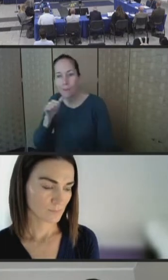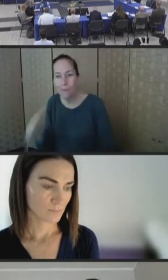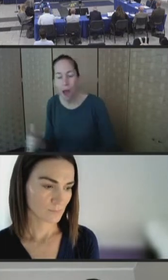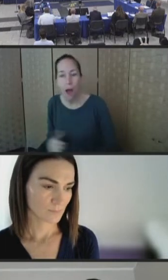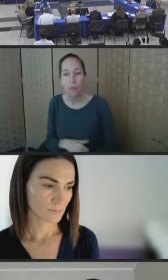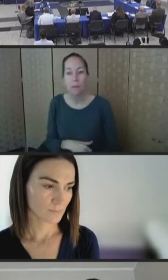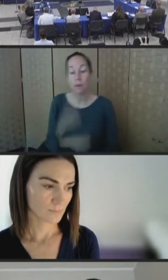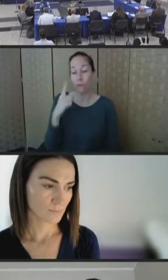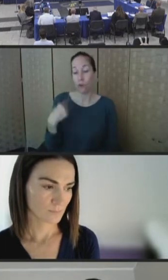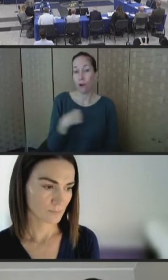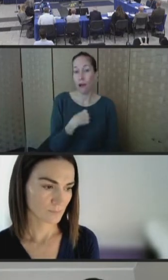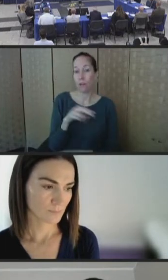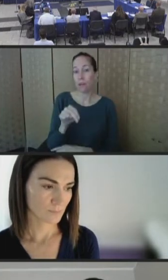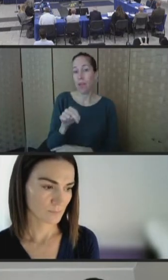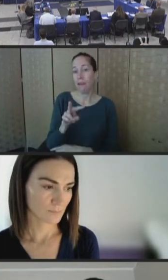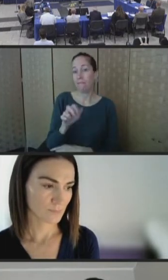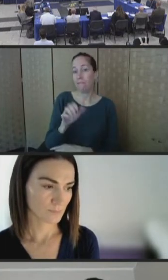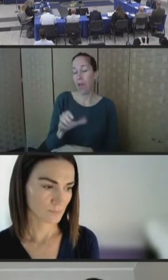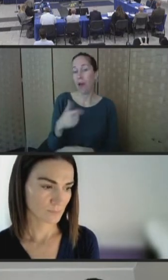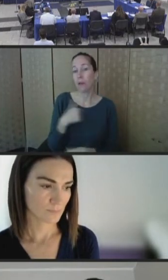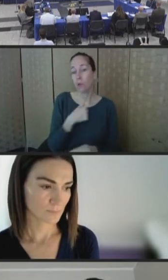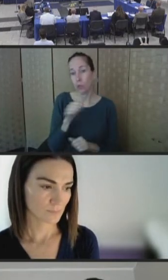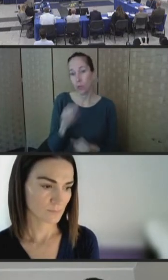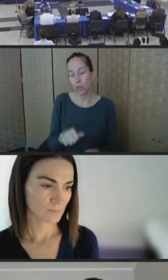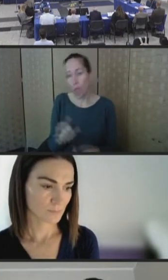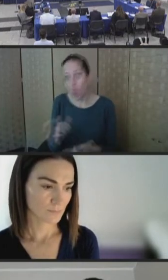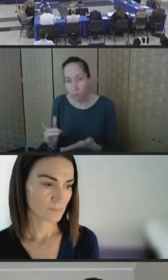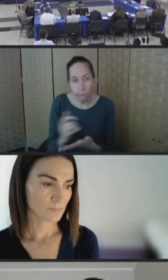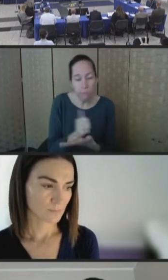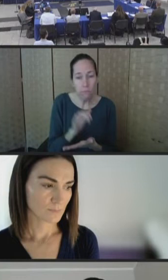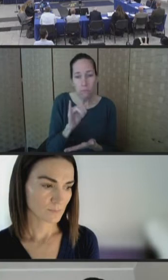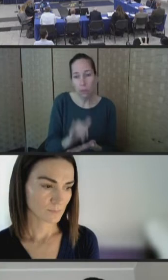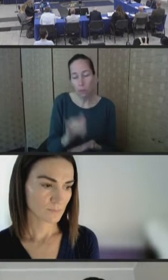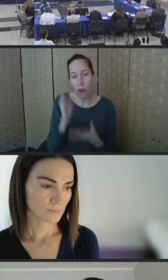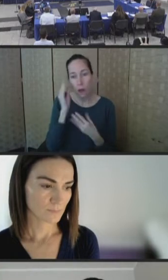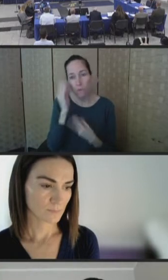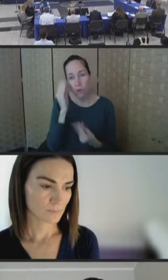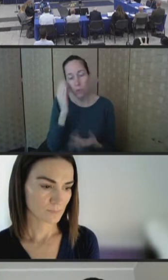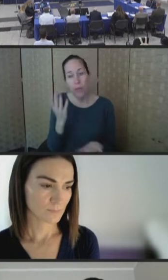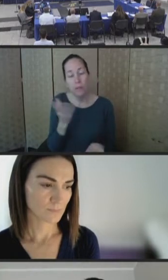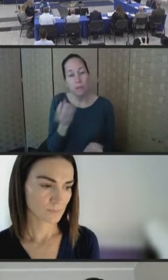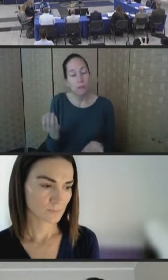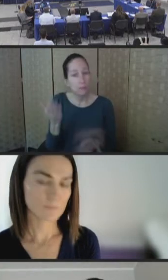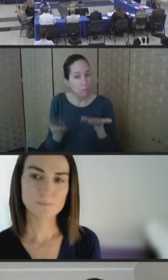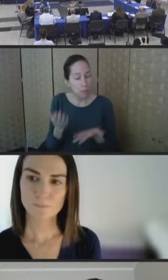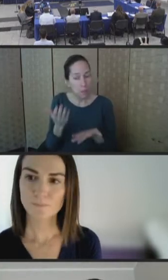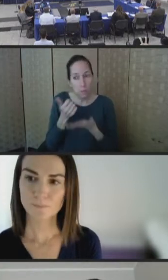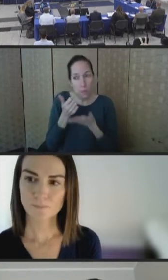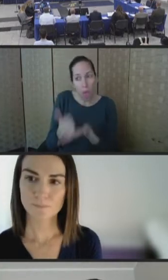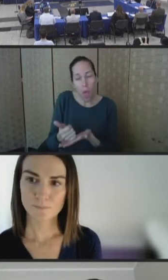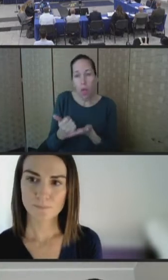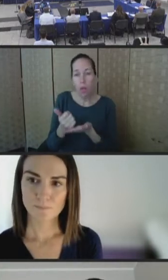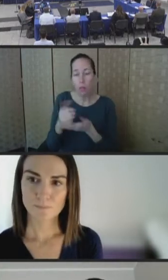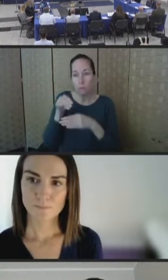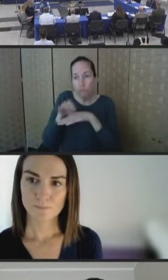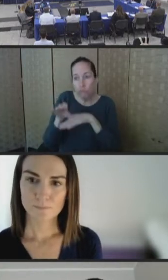in the context of recommendations around perhaps a differential policy through occupations or the